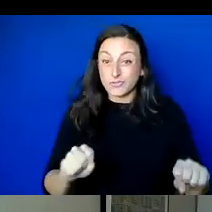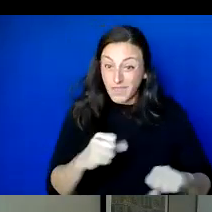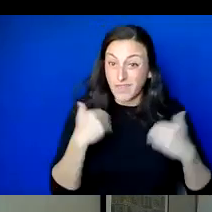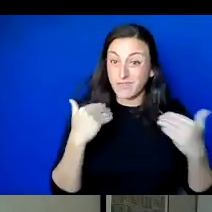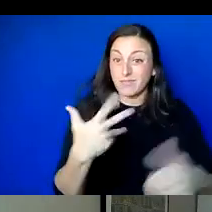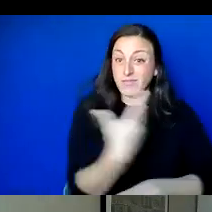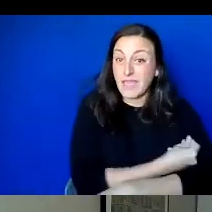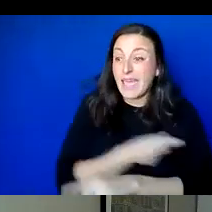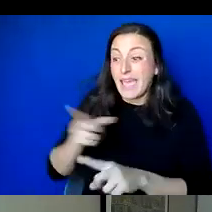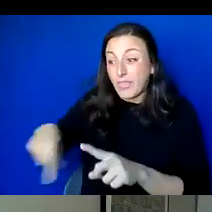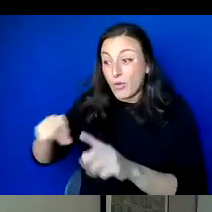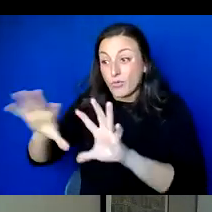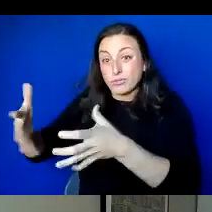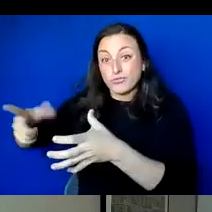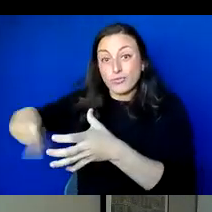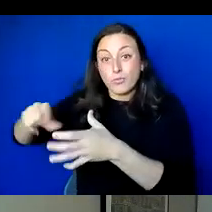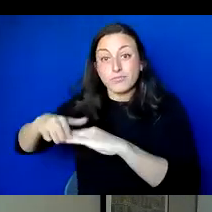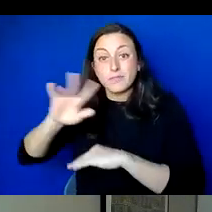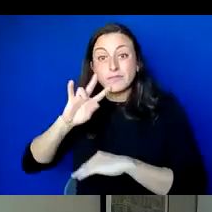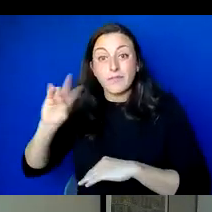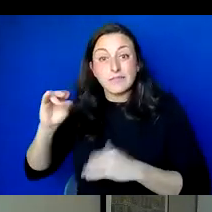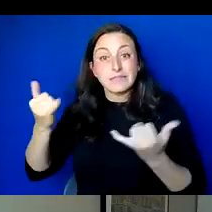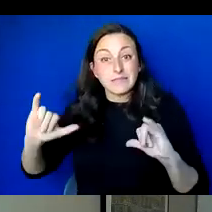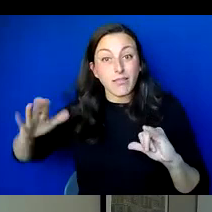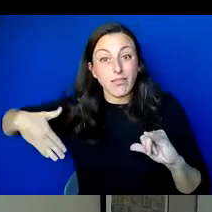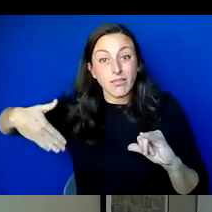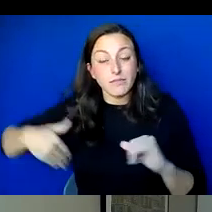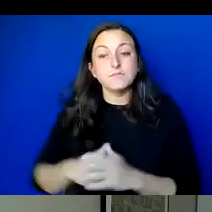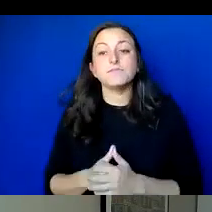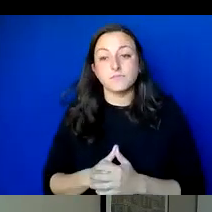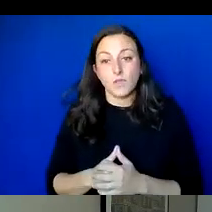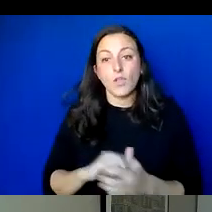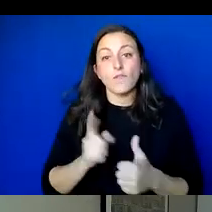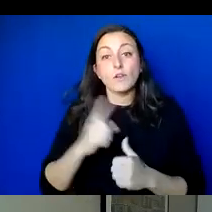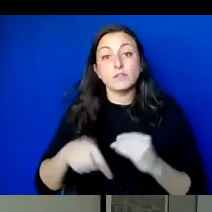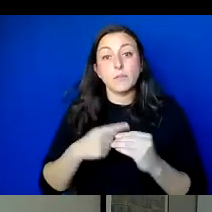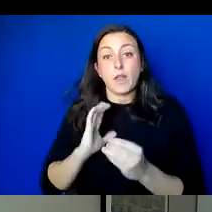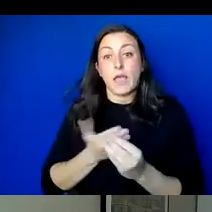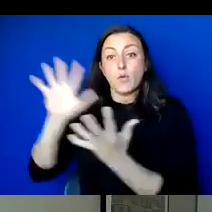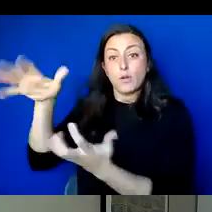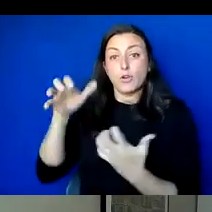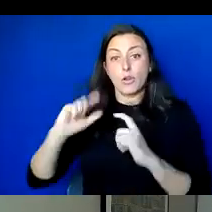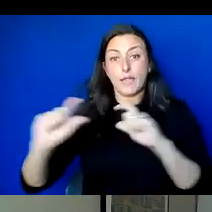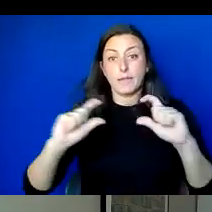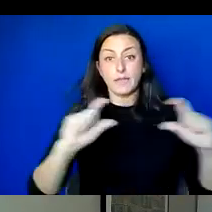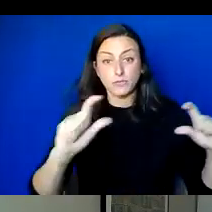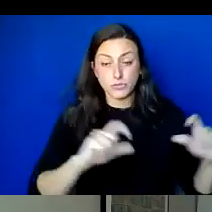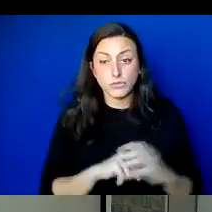BG Sherman: Well, I would say, first of all, on our allocations: all of our allocation this week